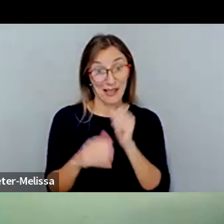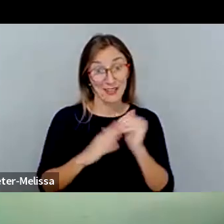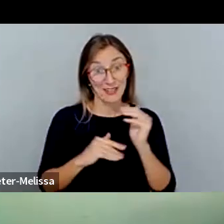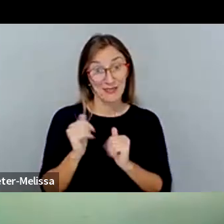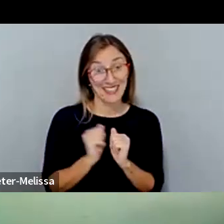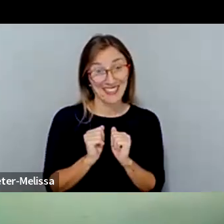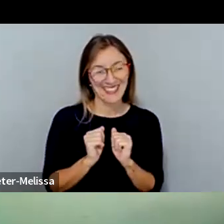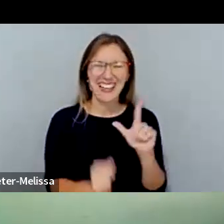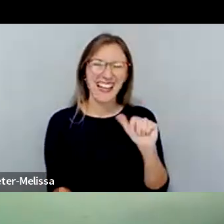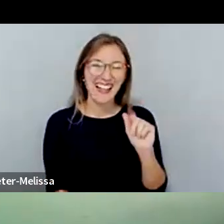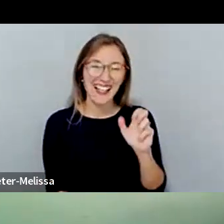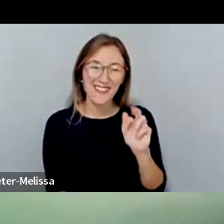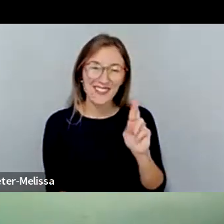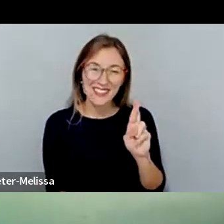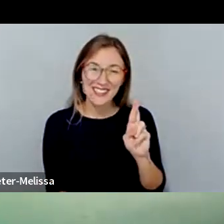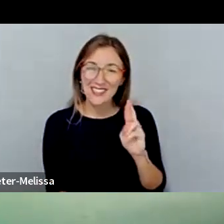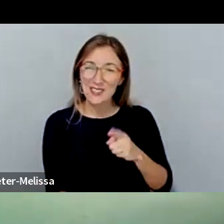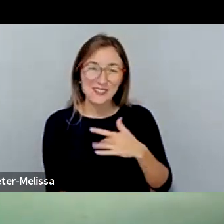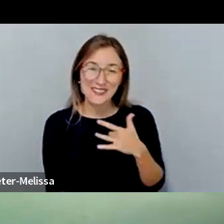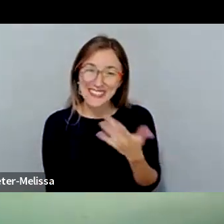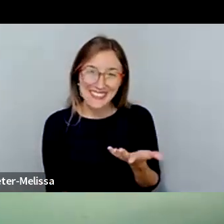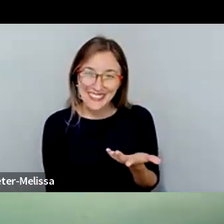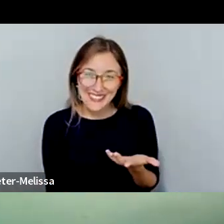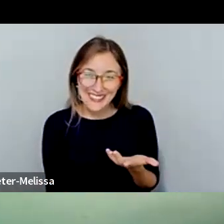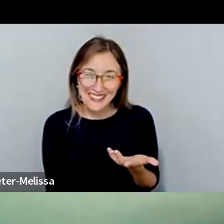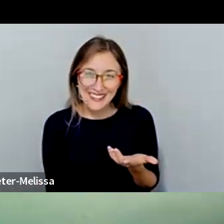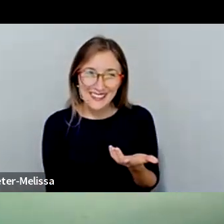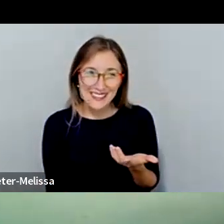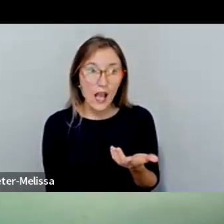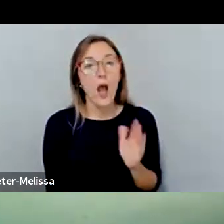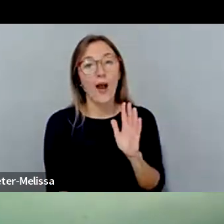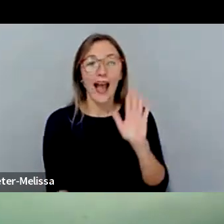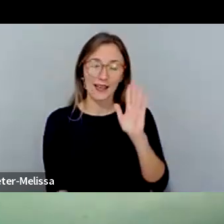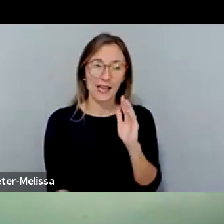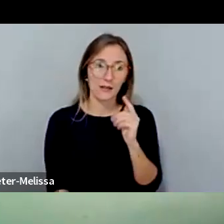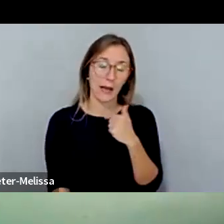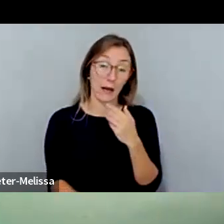because we are all here to learn. Do you want me to call on people? Lavender, what are